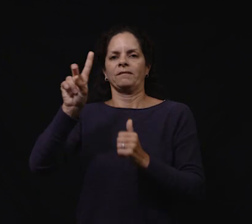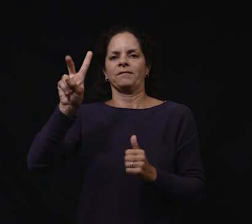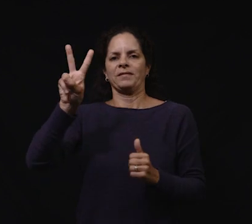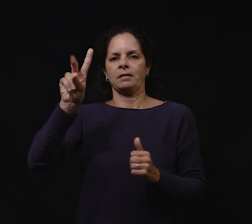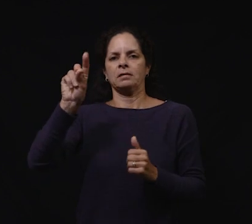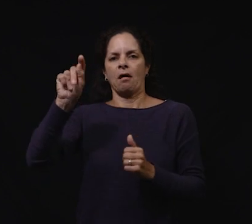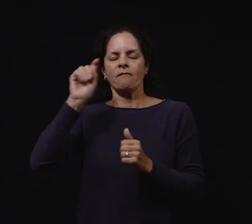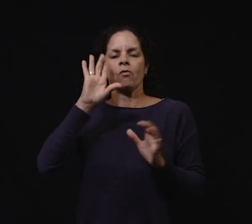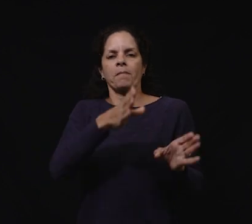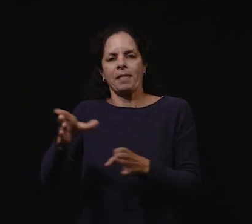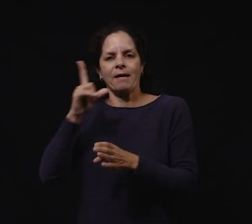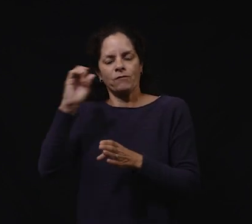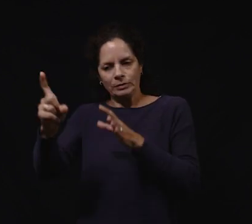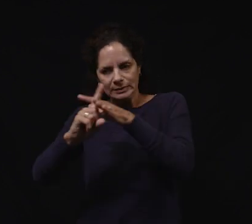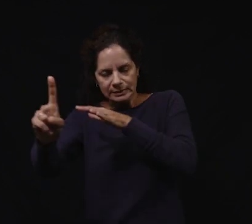You will also see